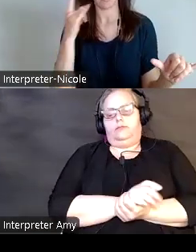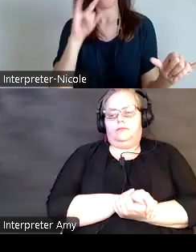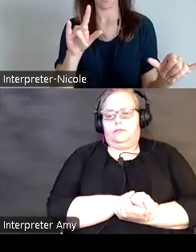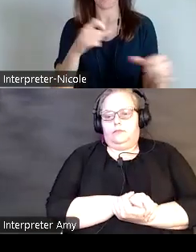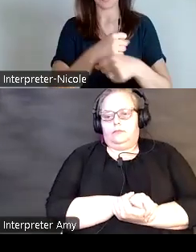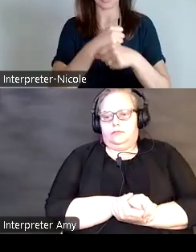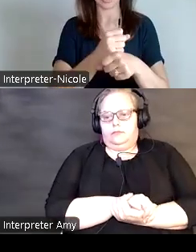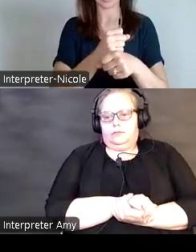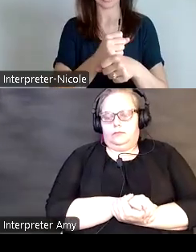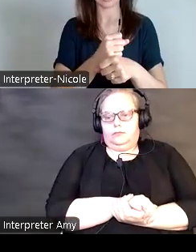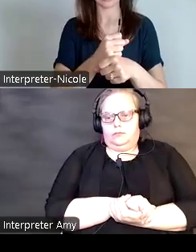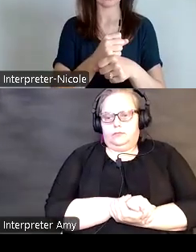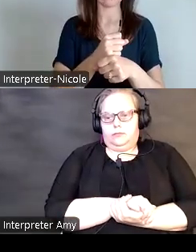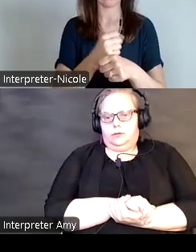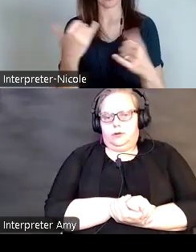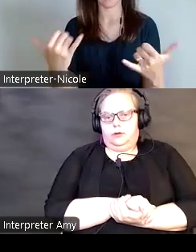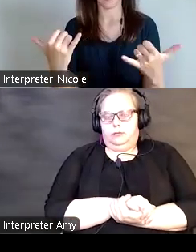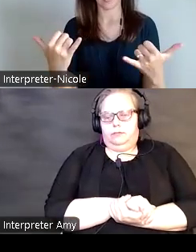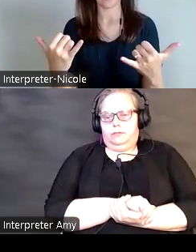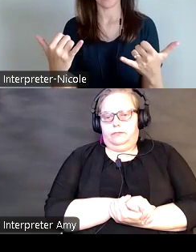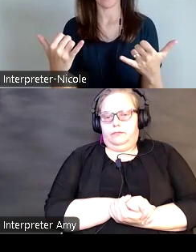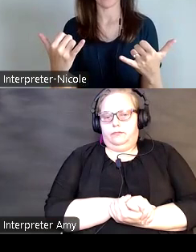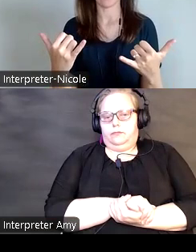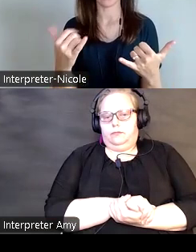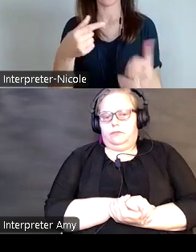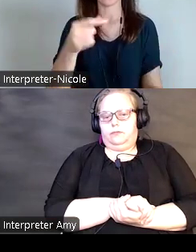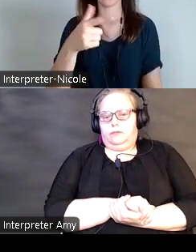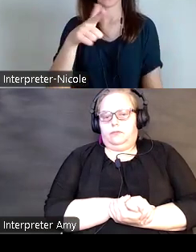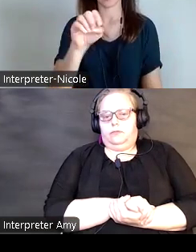we're kind of in the day and age now where Google Images has become really popular,